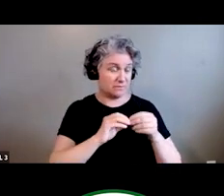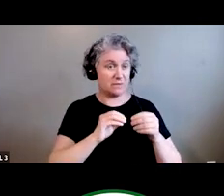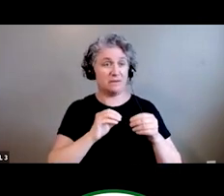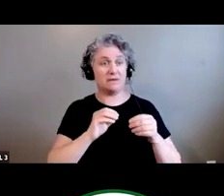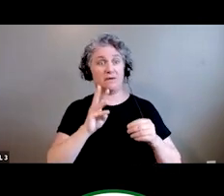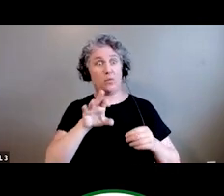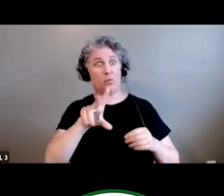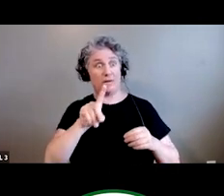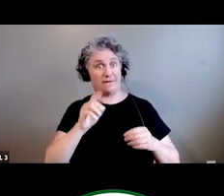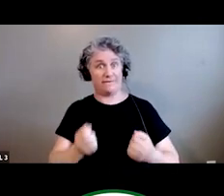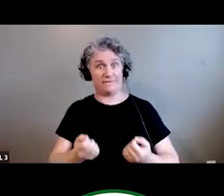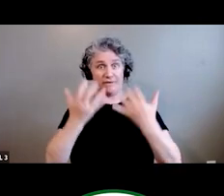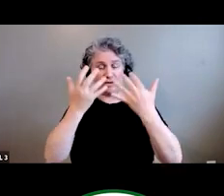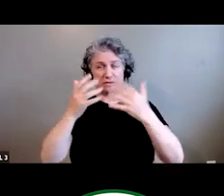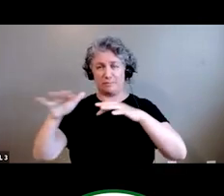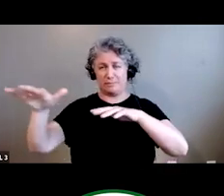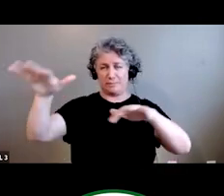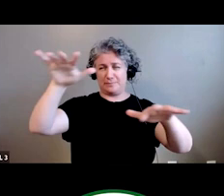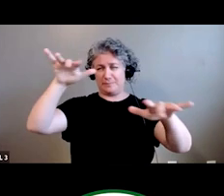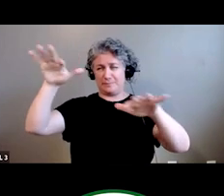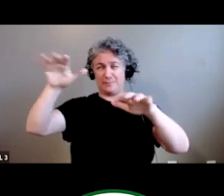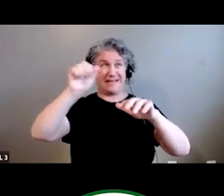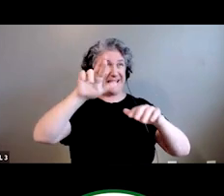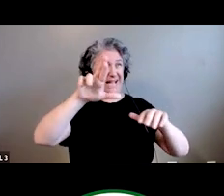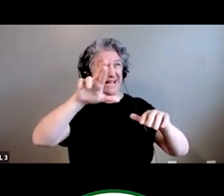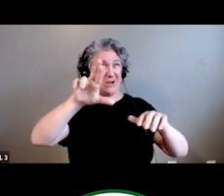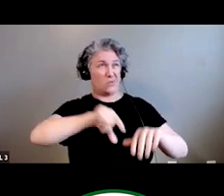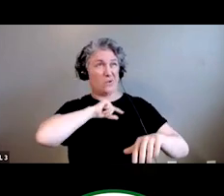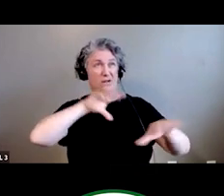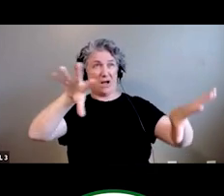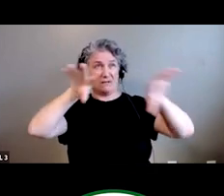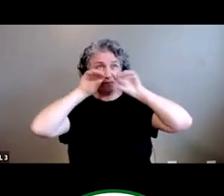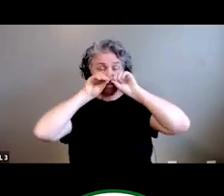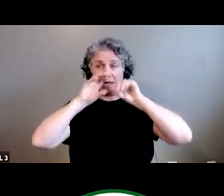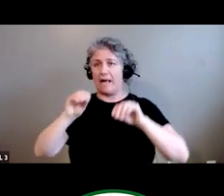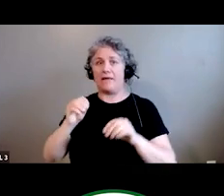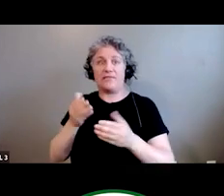We have a comment that says chemical thing include chemicals include smoke. Many do not